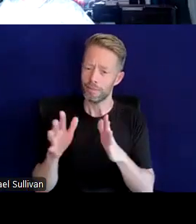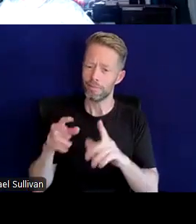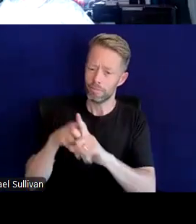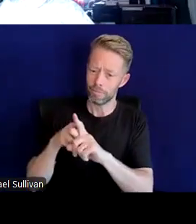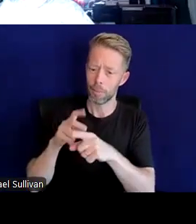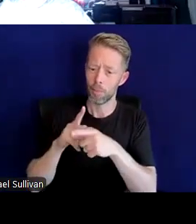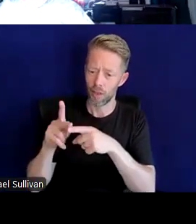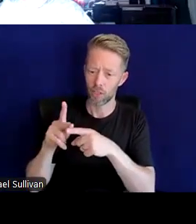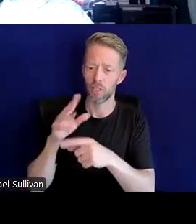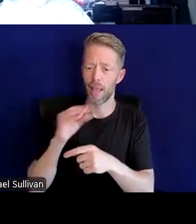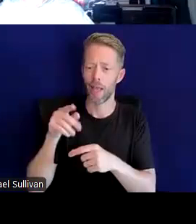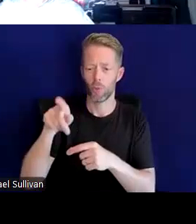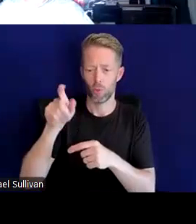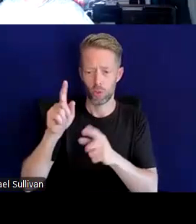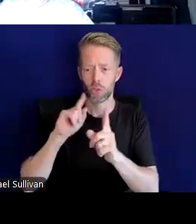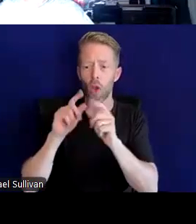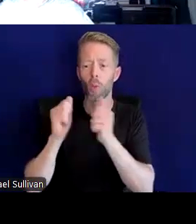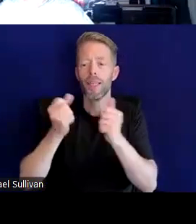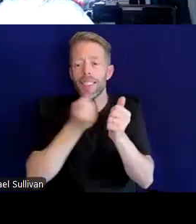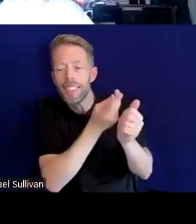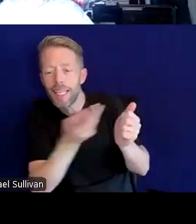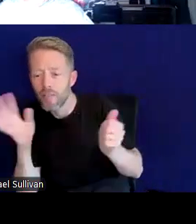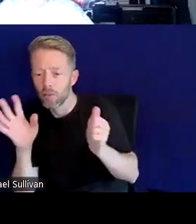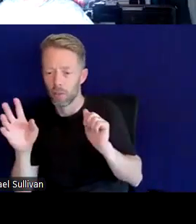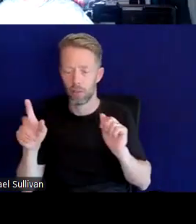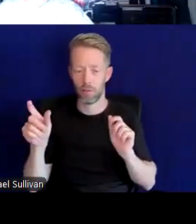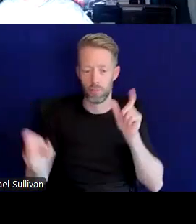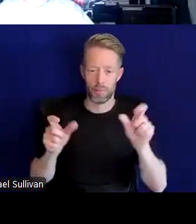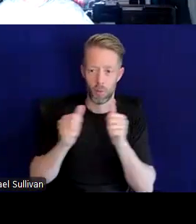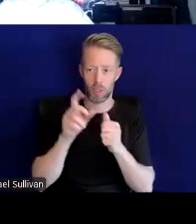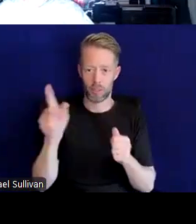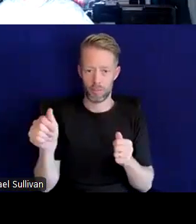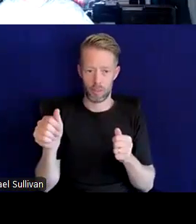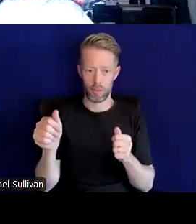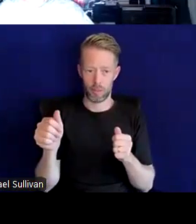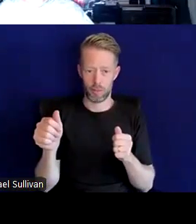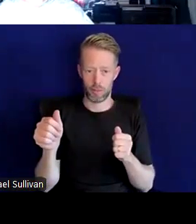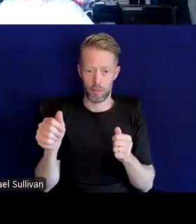but find the professionals and talk to a number of people with disabilities and try to make